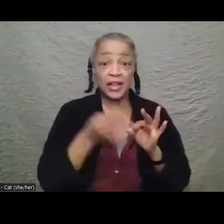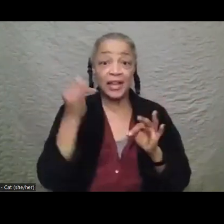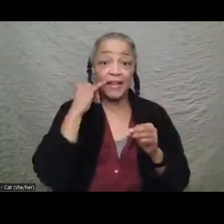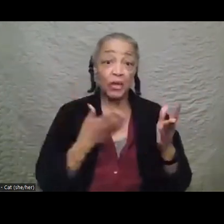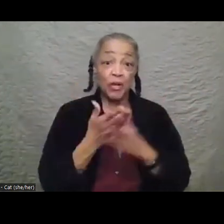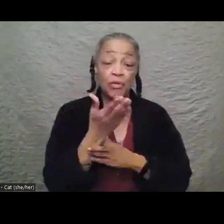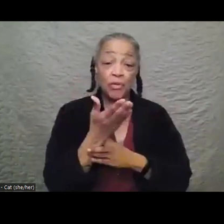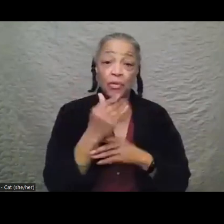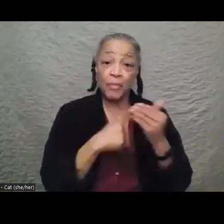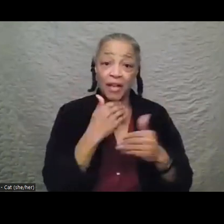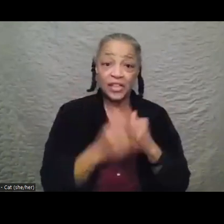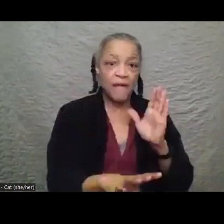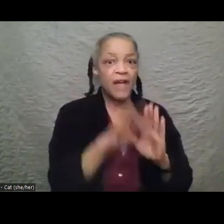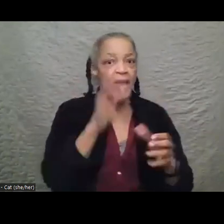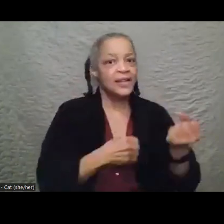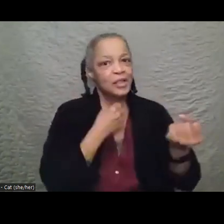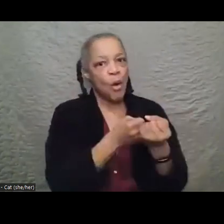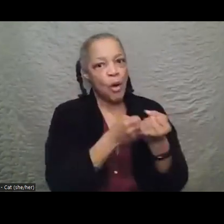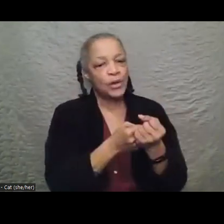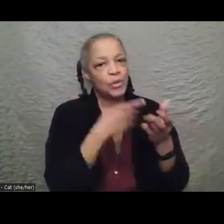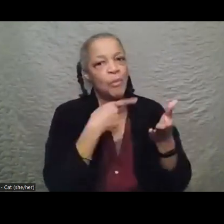of finding support to health.